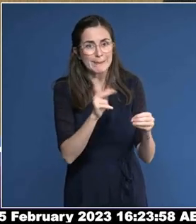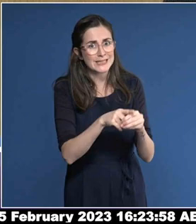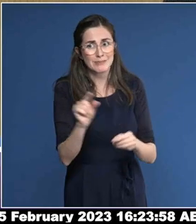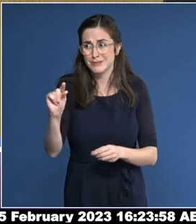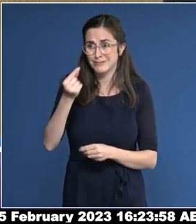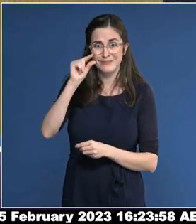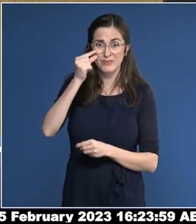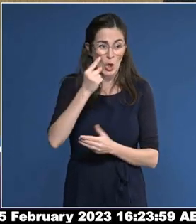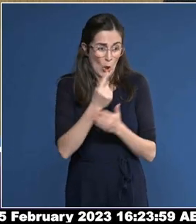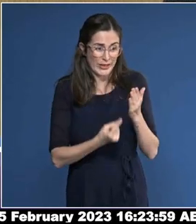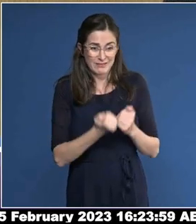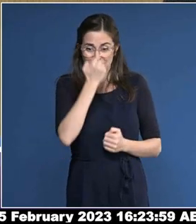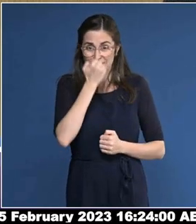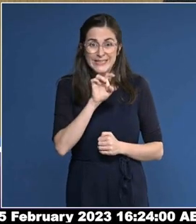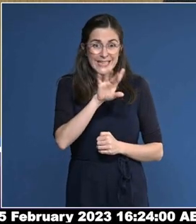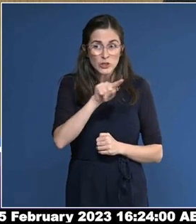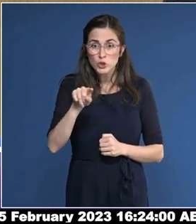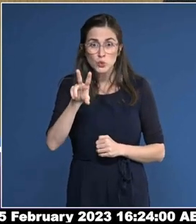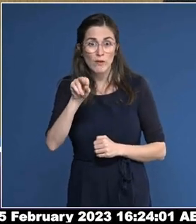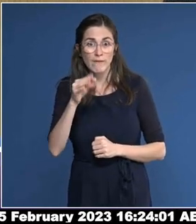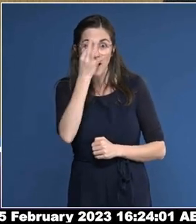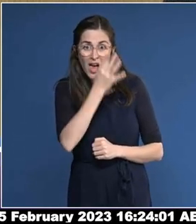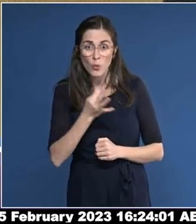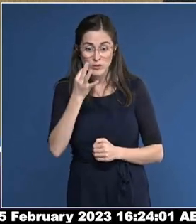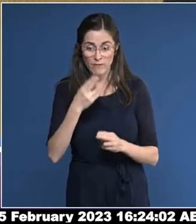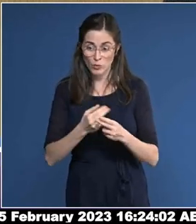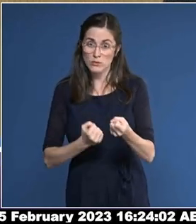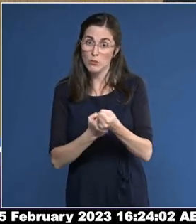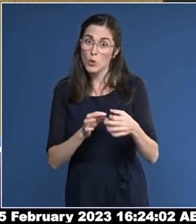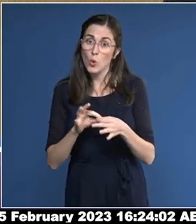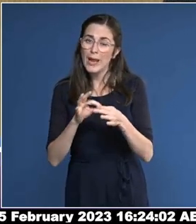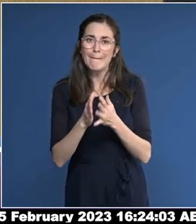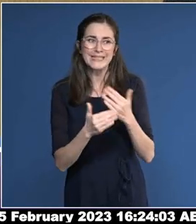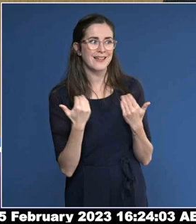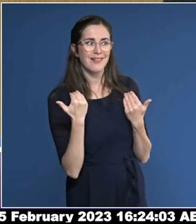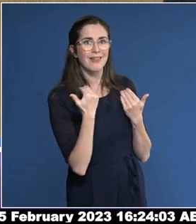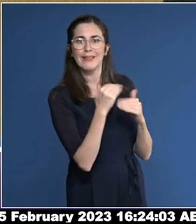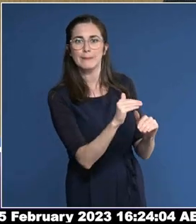hours of support coordination funding which then limits the level of capacity building